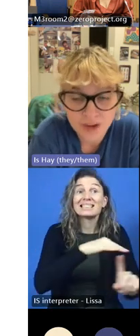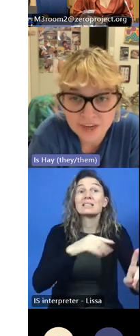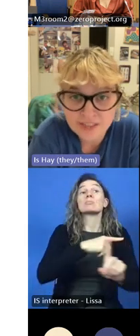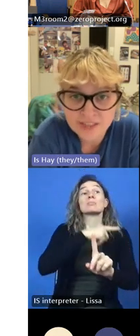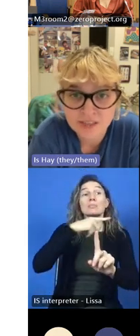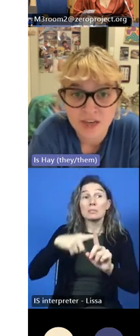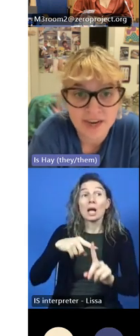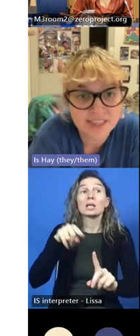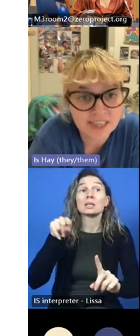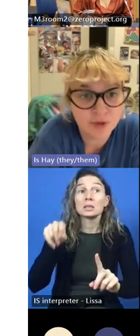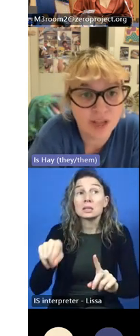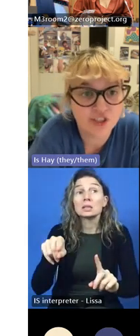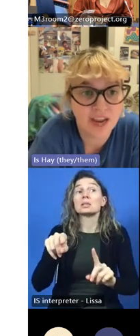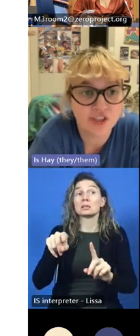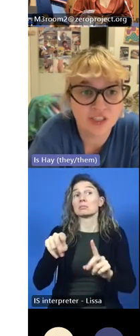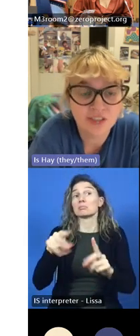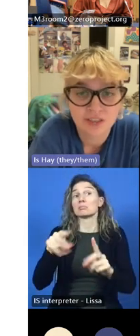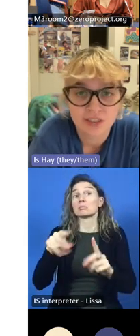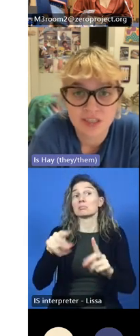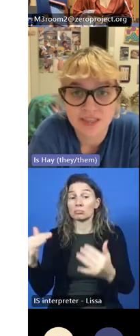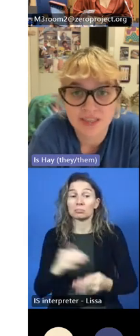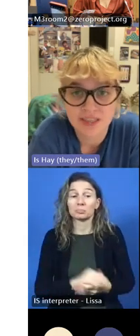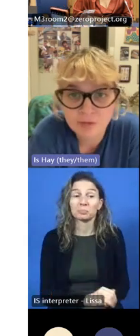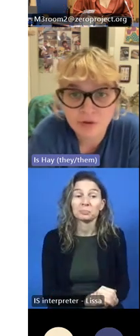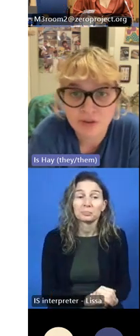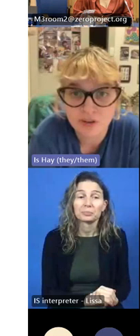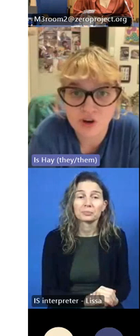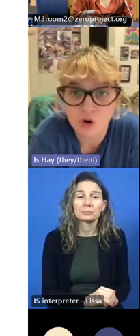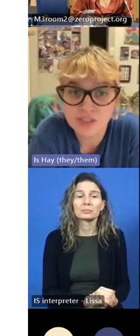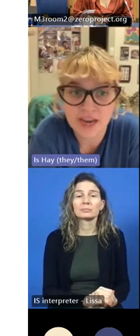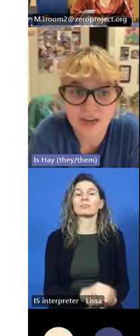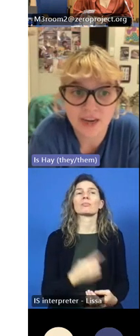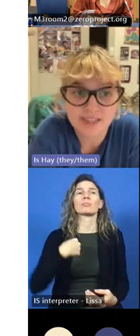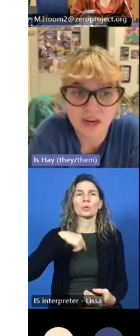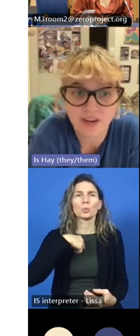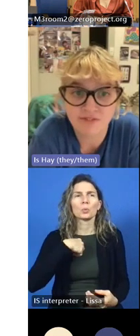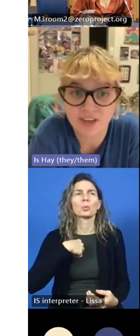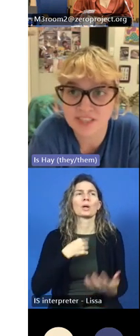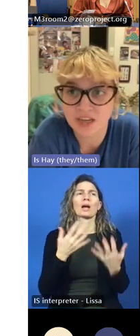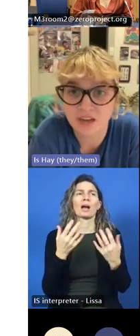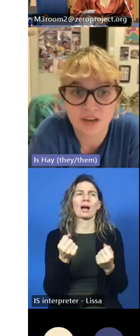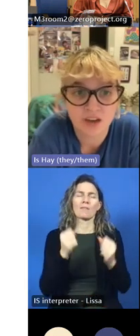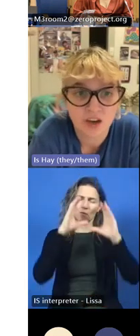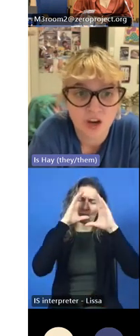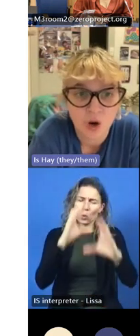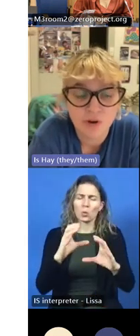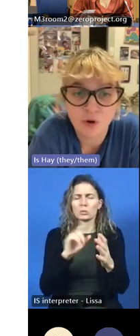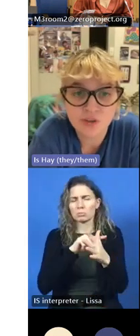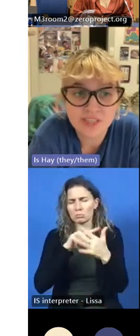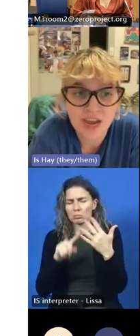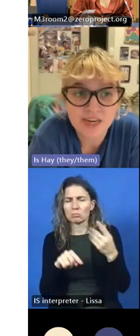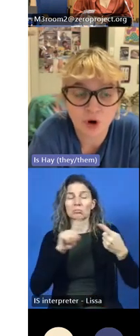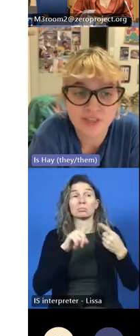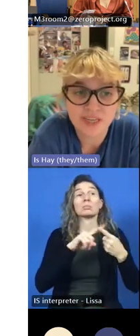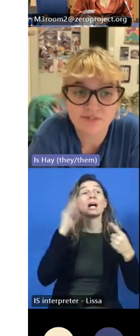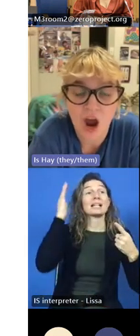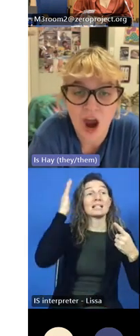queerness, leadership, goal setting and self advocacy. We have also designed a program for